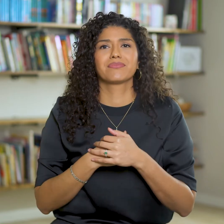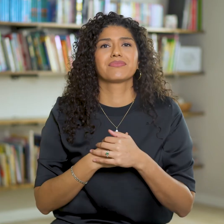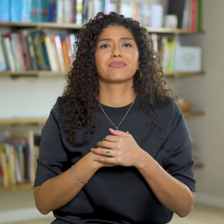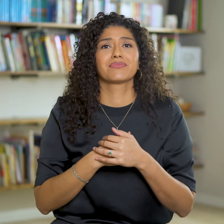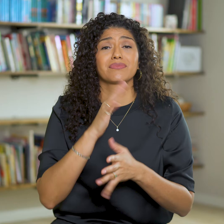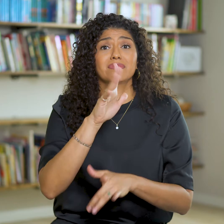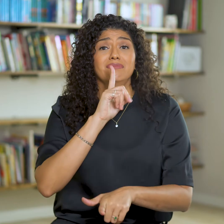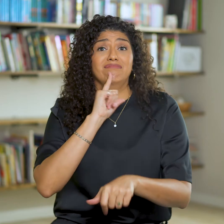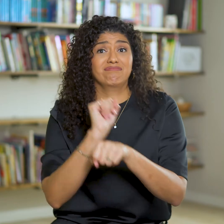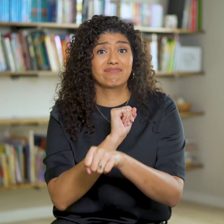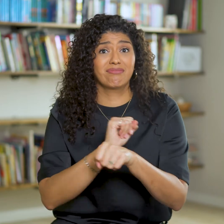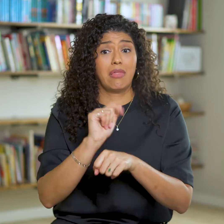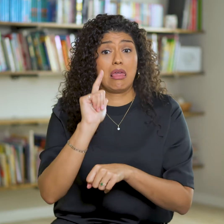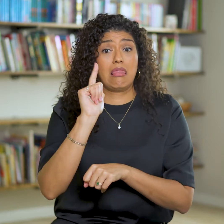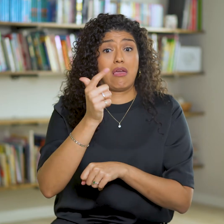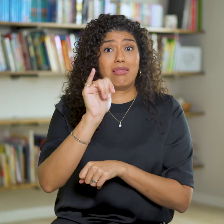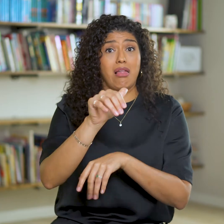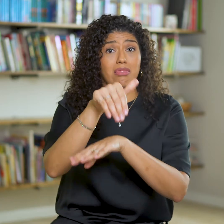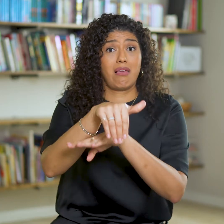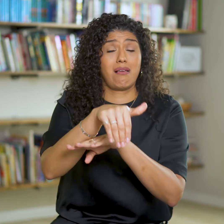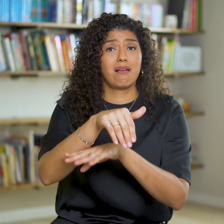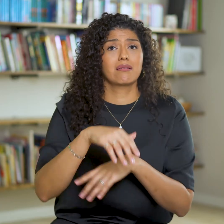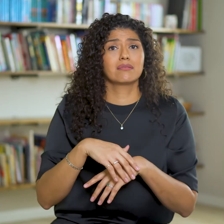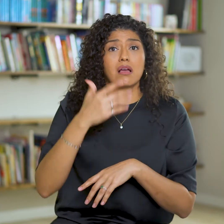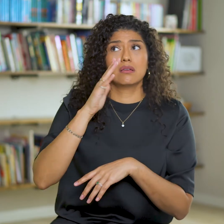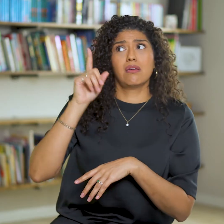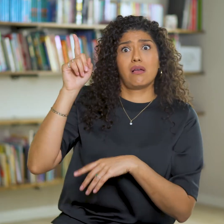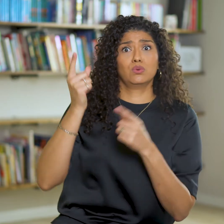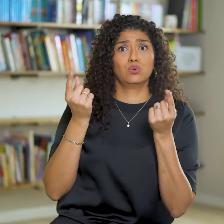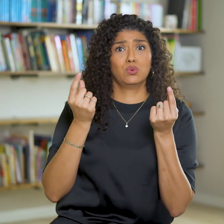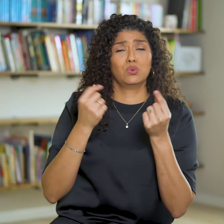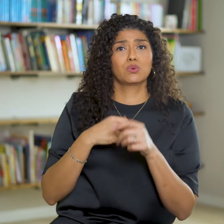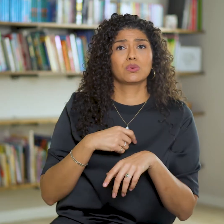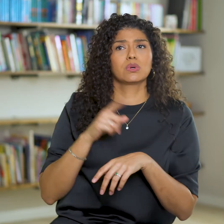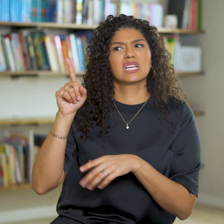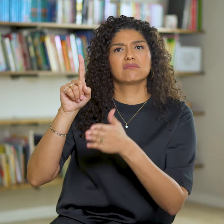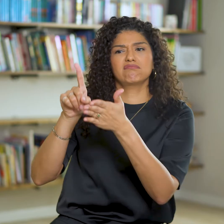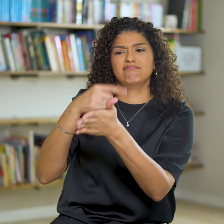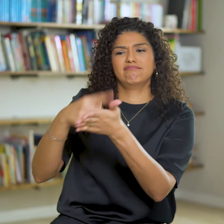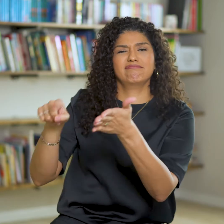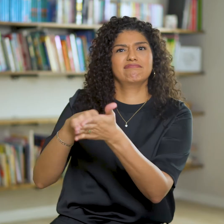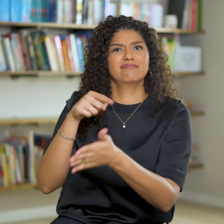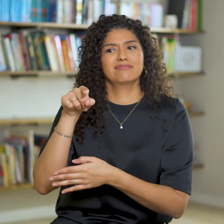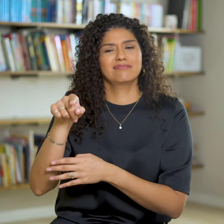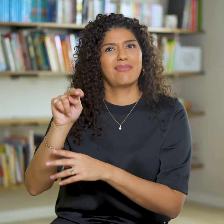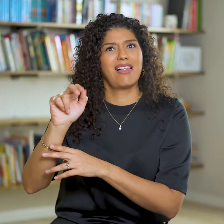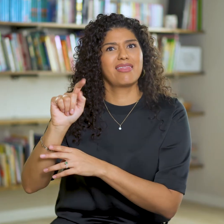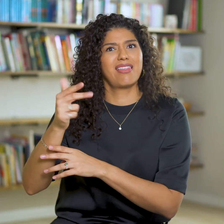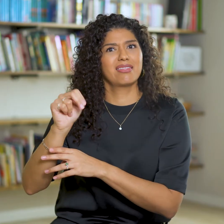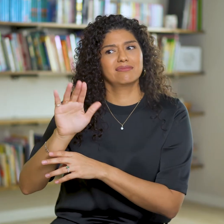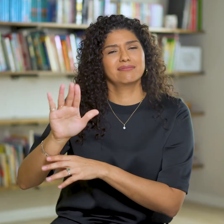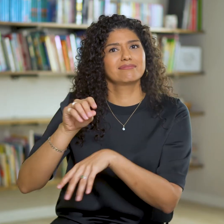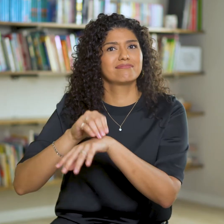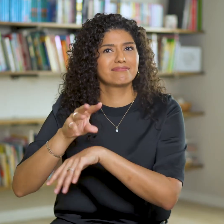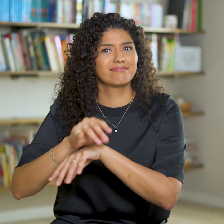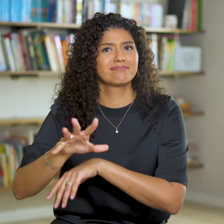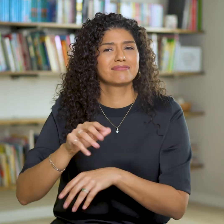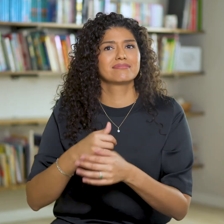In fact, later that night, God corrects Nathan’s advice,